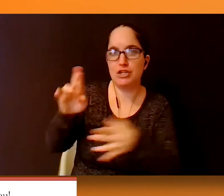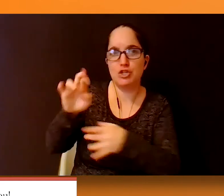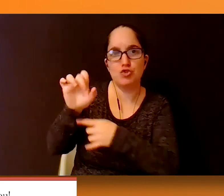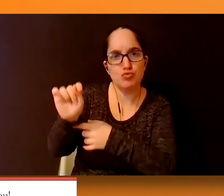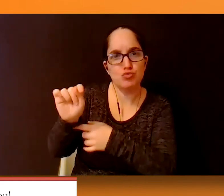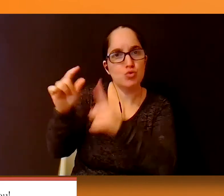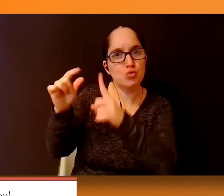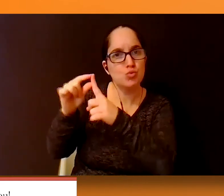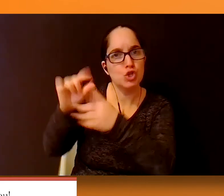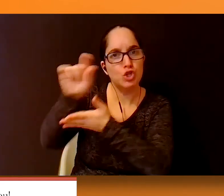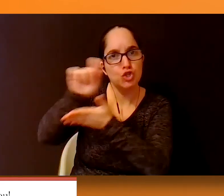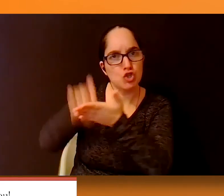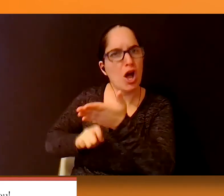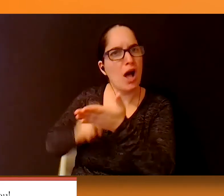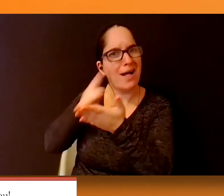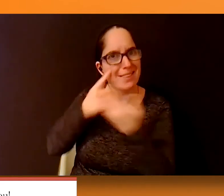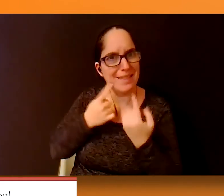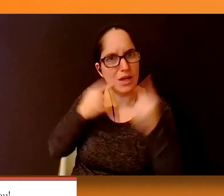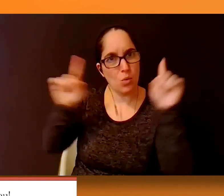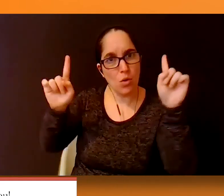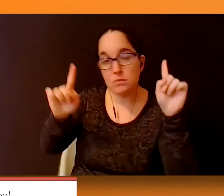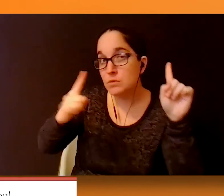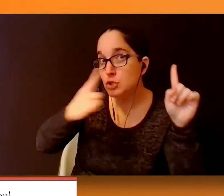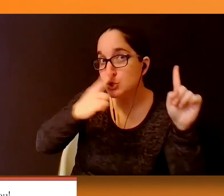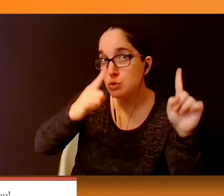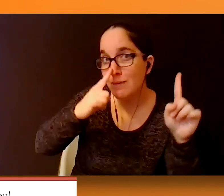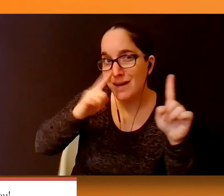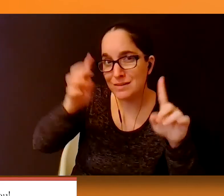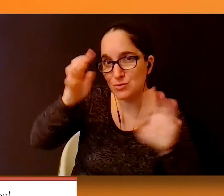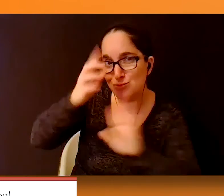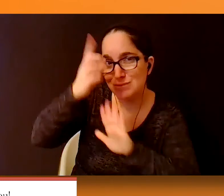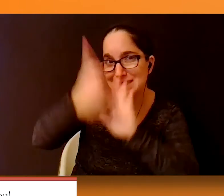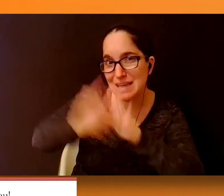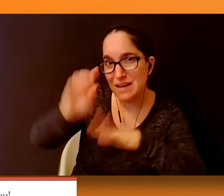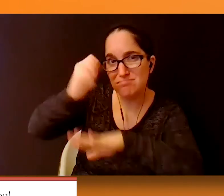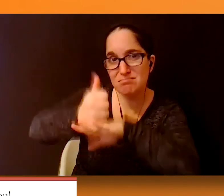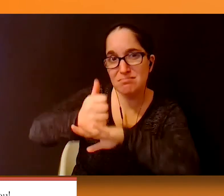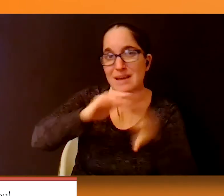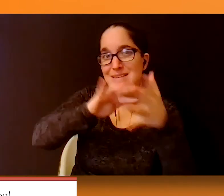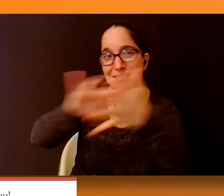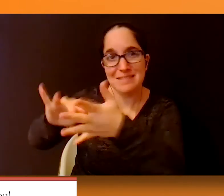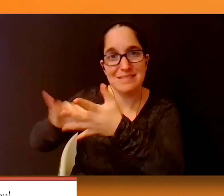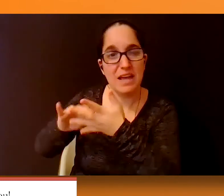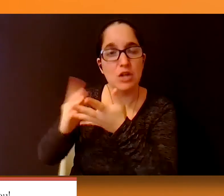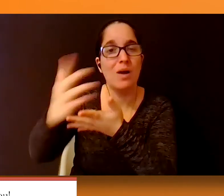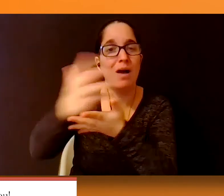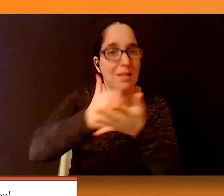"I really think they work. "Can you come in and help me design a study and collect data on it?" So, that's what we do.